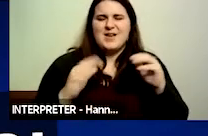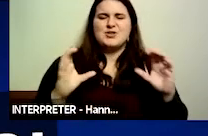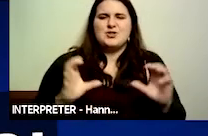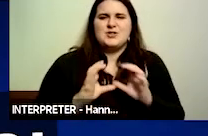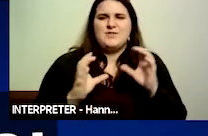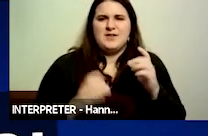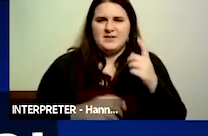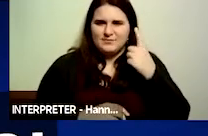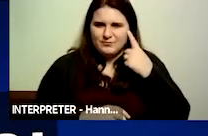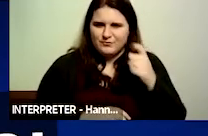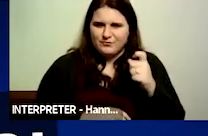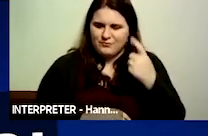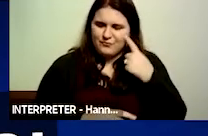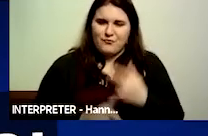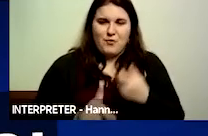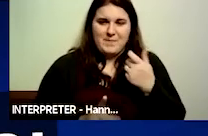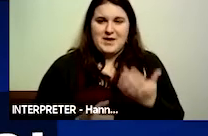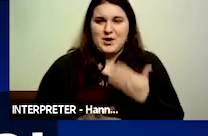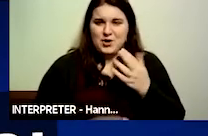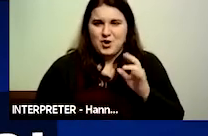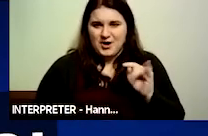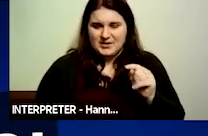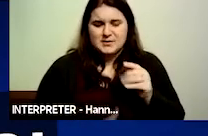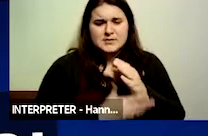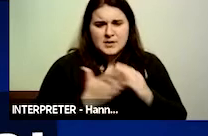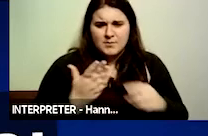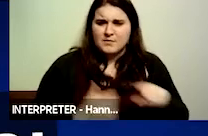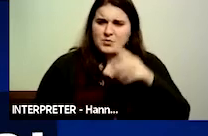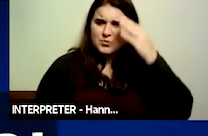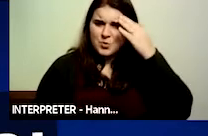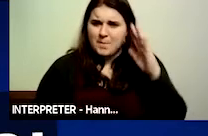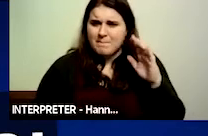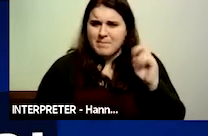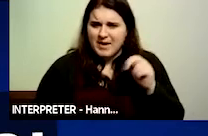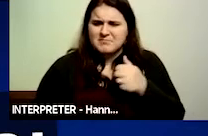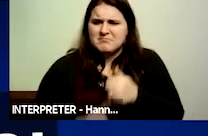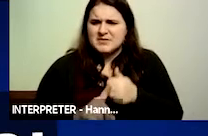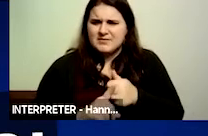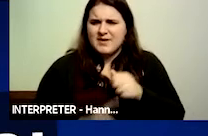Rick Mislan: Some of you may know, Ben. He's adjunct faculty here teaching classroom and online